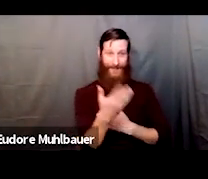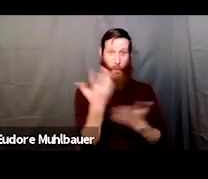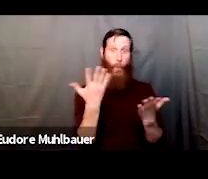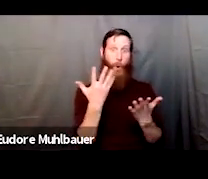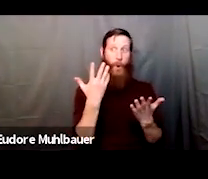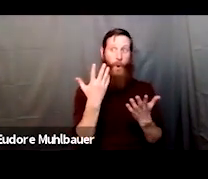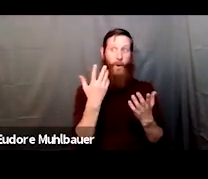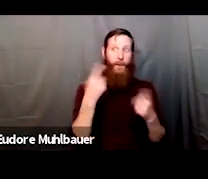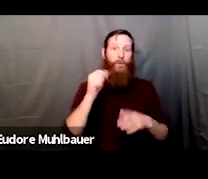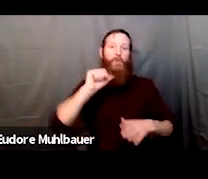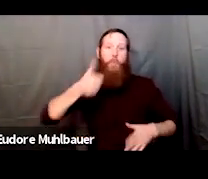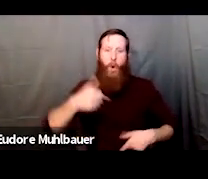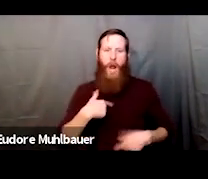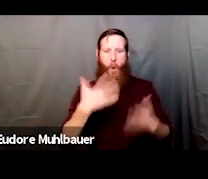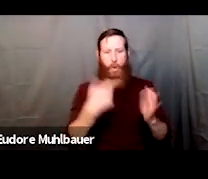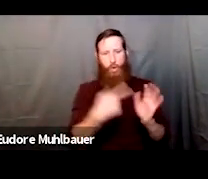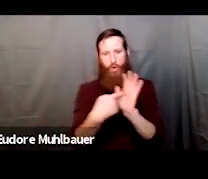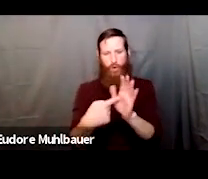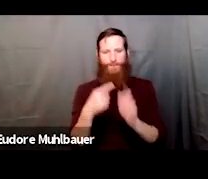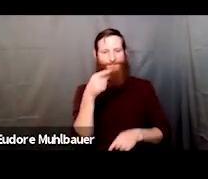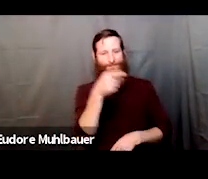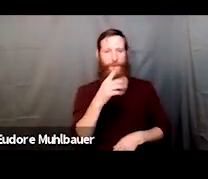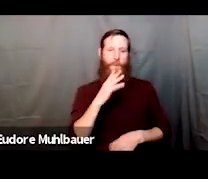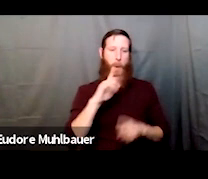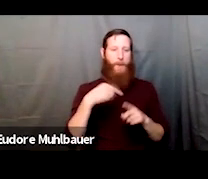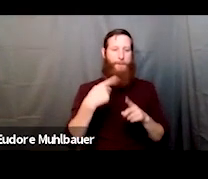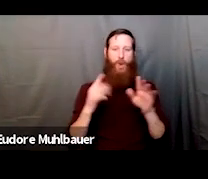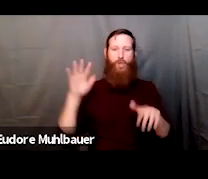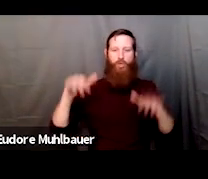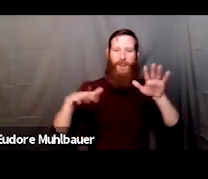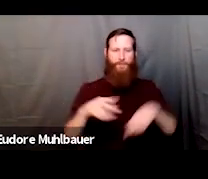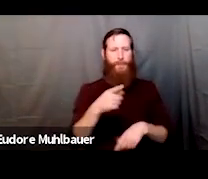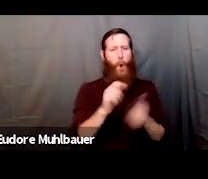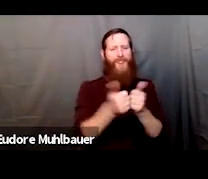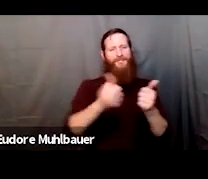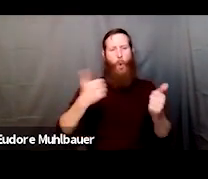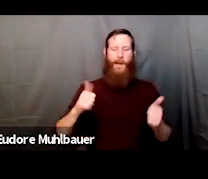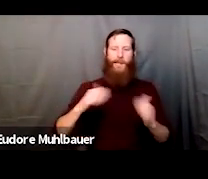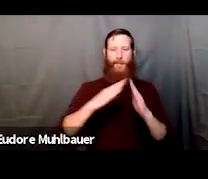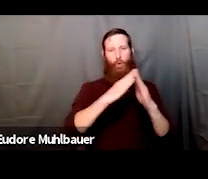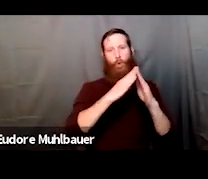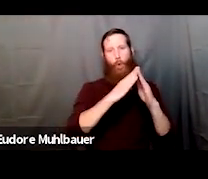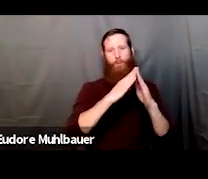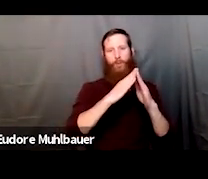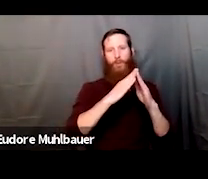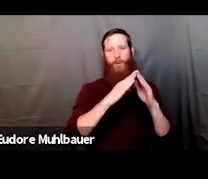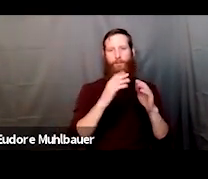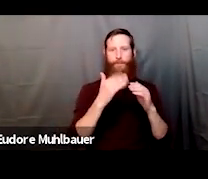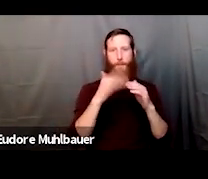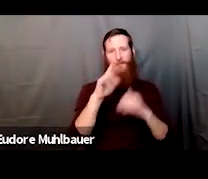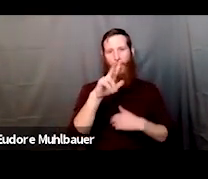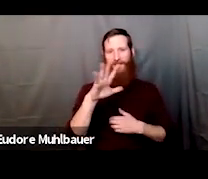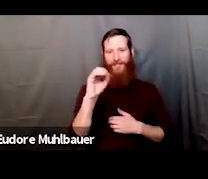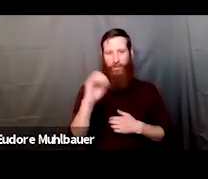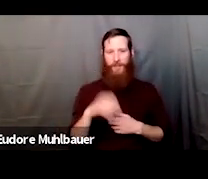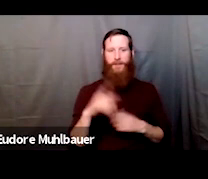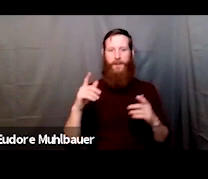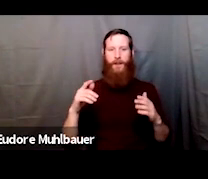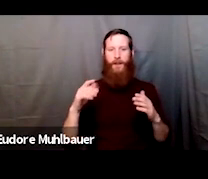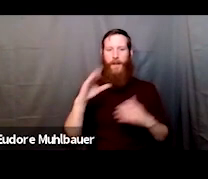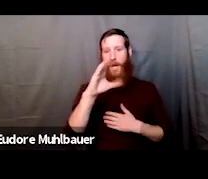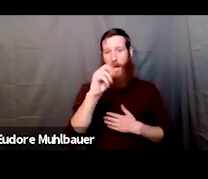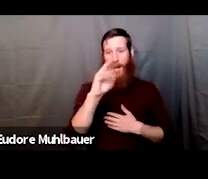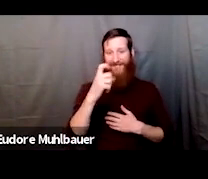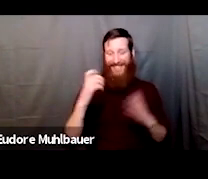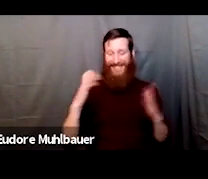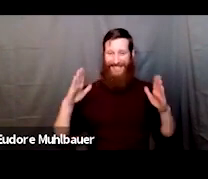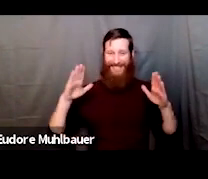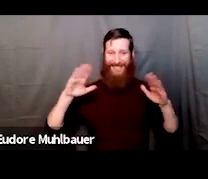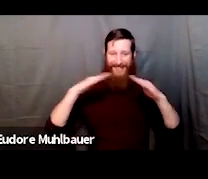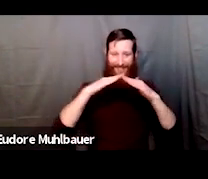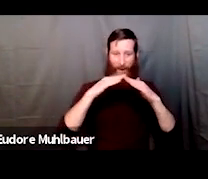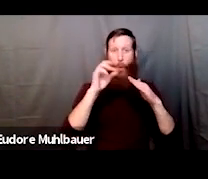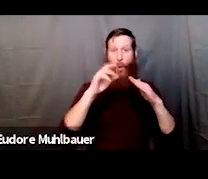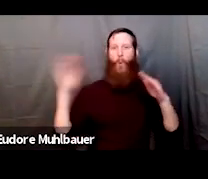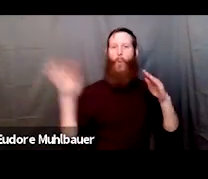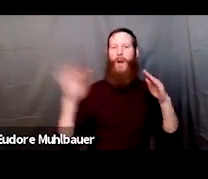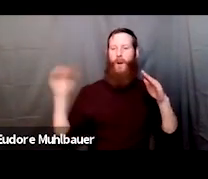I wanted to highlight this section that talks about terrain. Avoid slopes over 35 degrees, convexities, or wind loaded terrain where triggering an avalanche is more likely